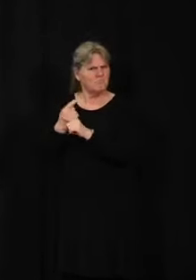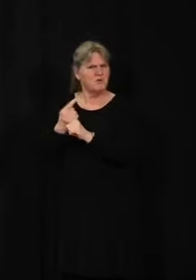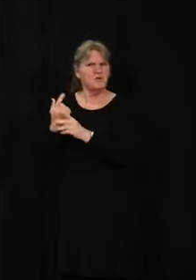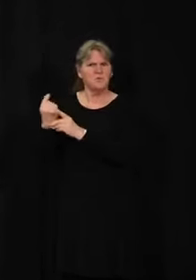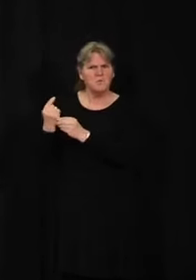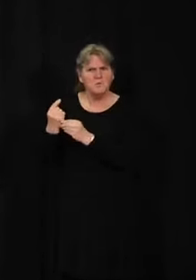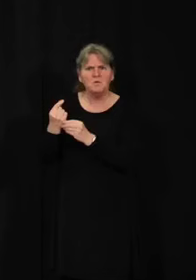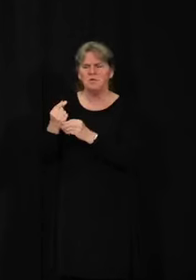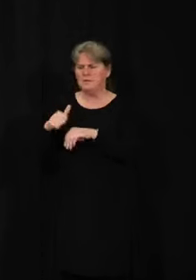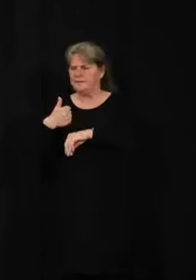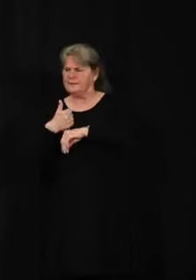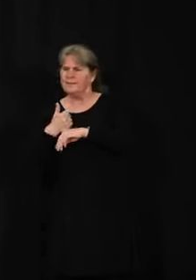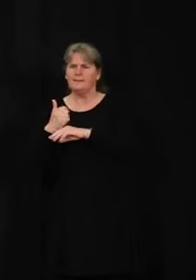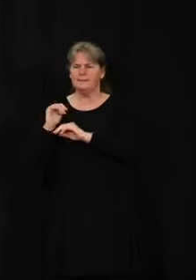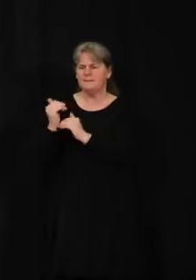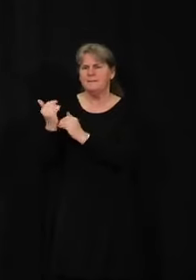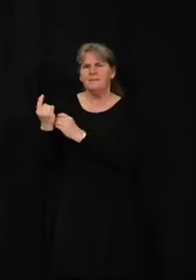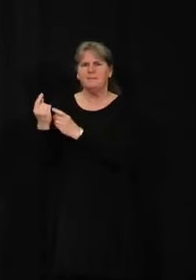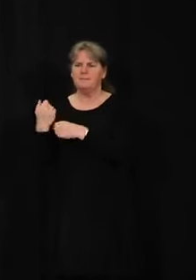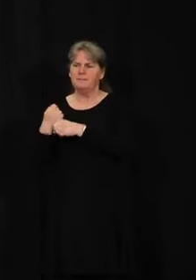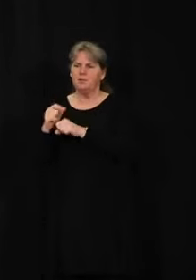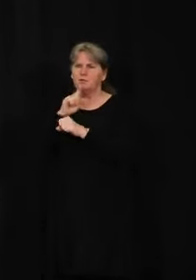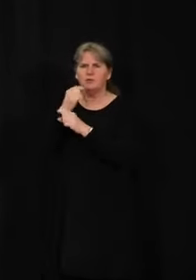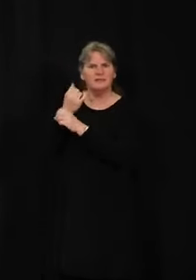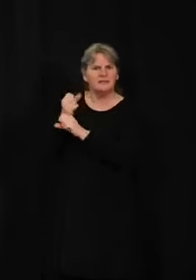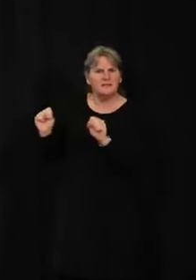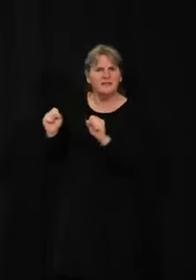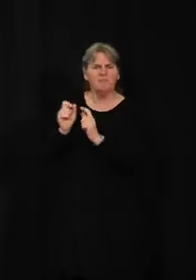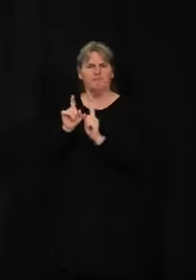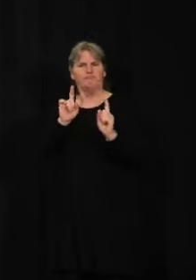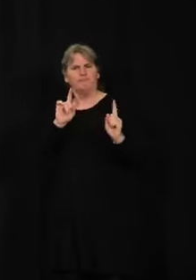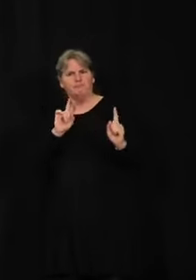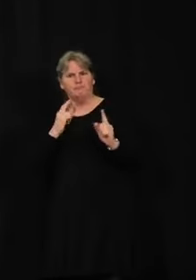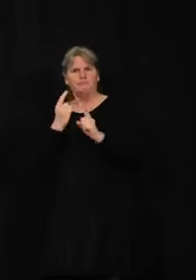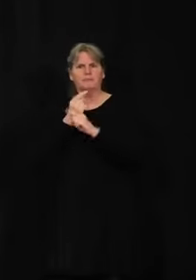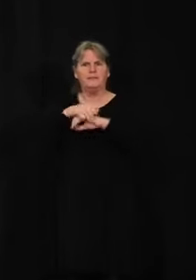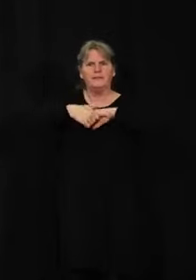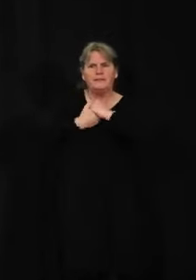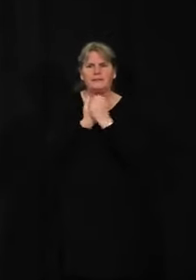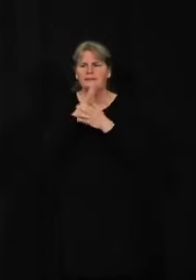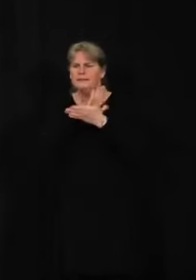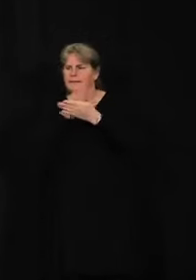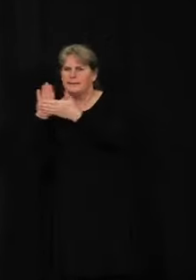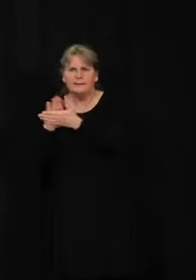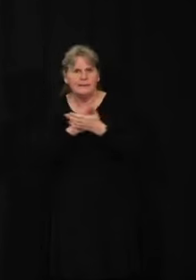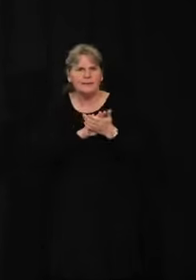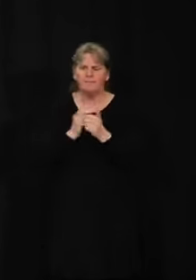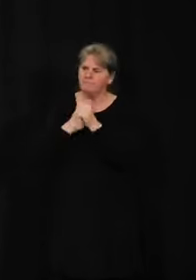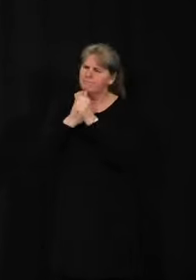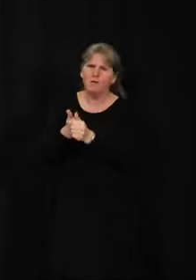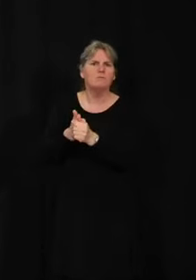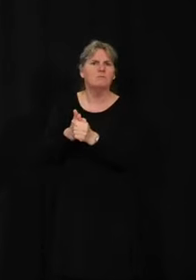and introducing measures to ensure physical distancing and proper hygiene can be maintained.